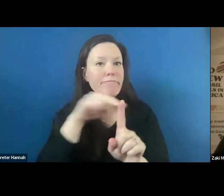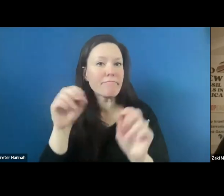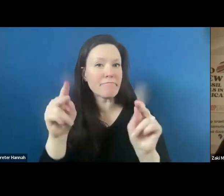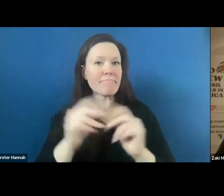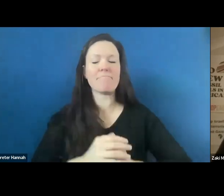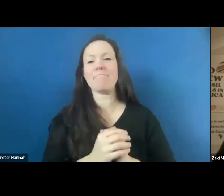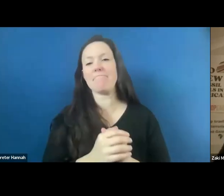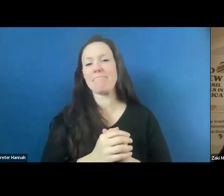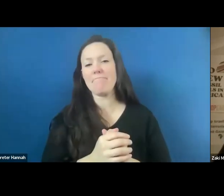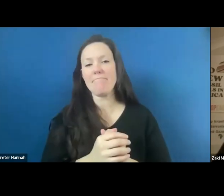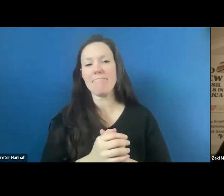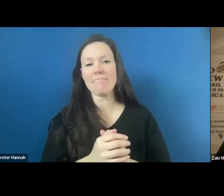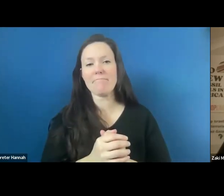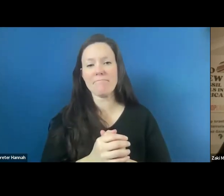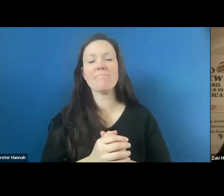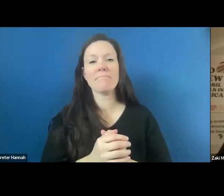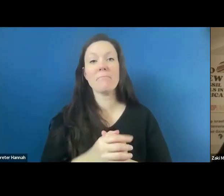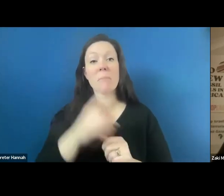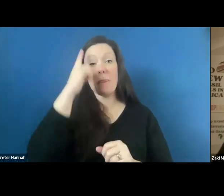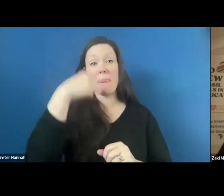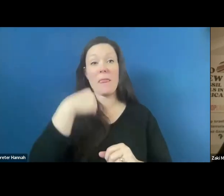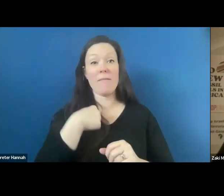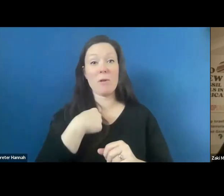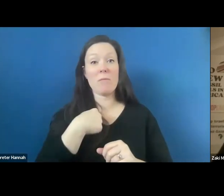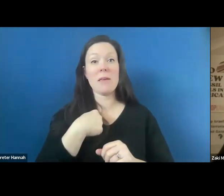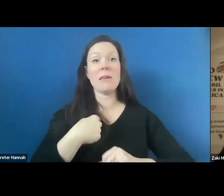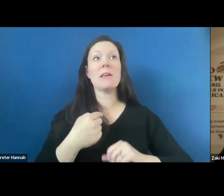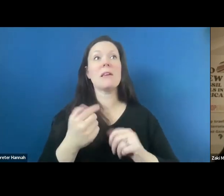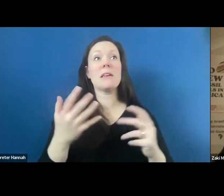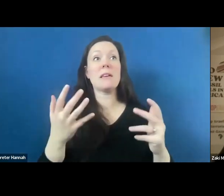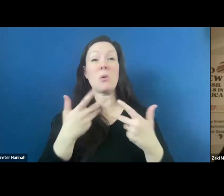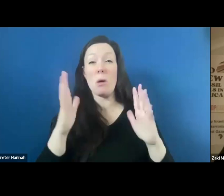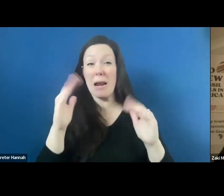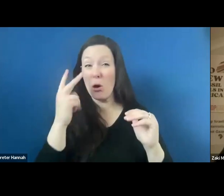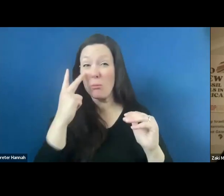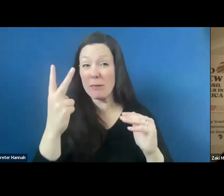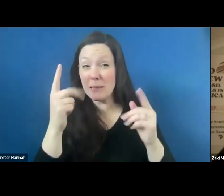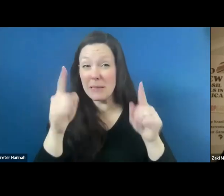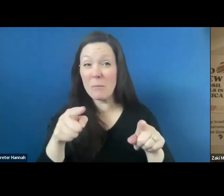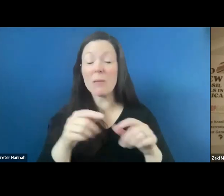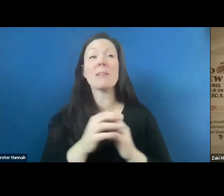And I think for me, what I'd like to see is an attempt to try and understand